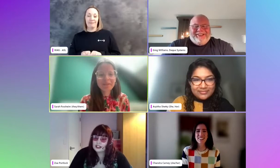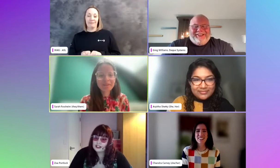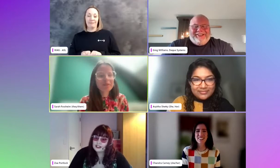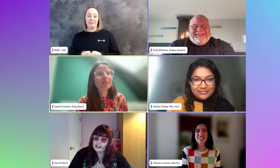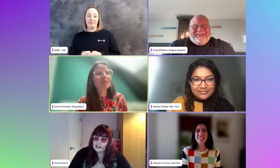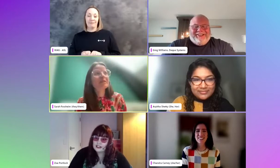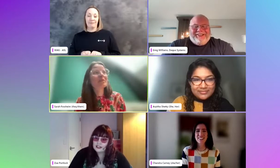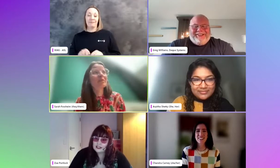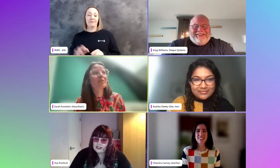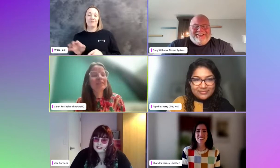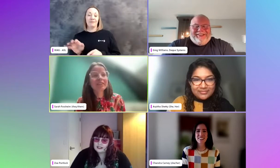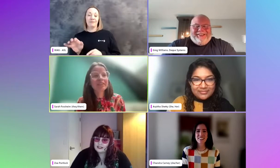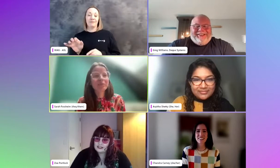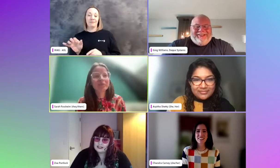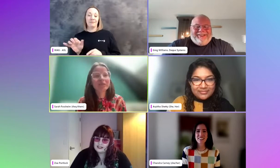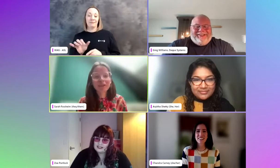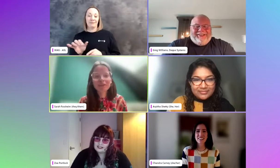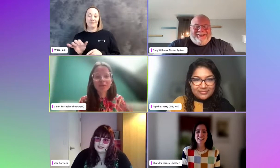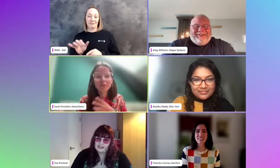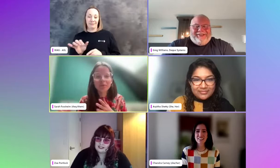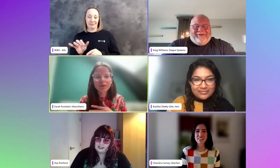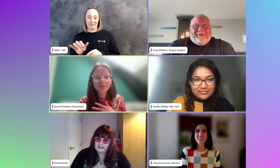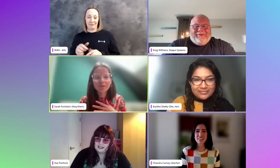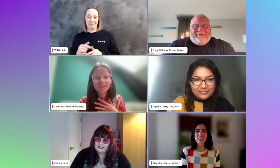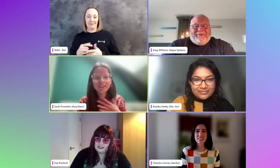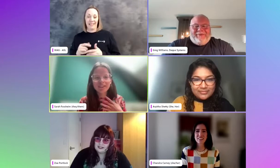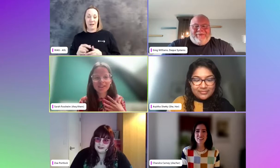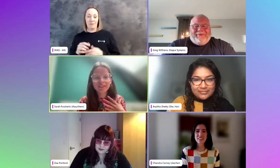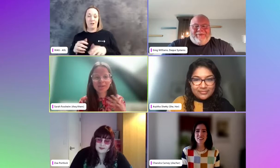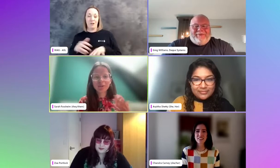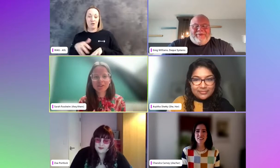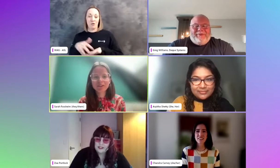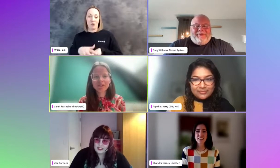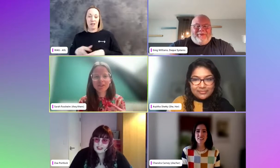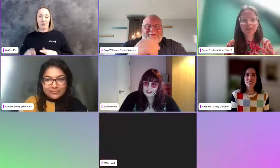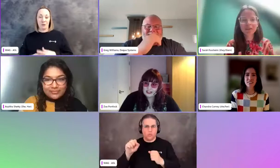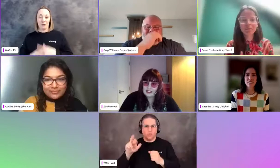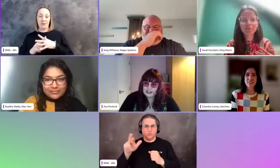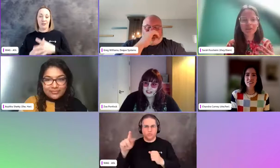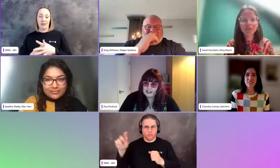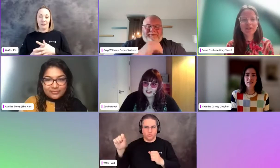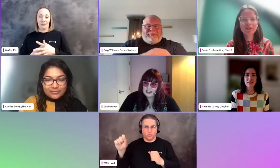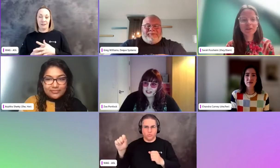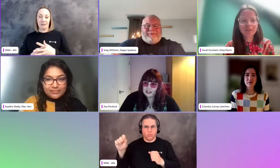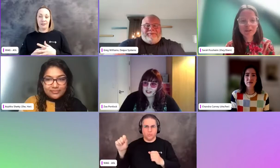educate their team. [SARAH]